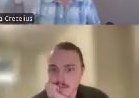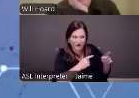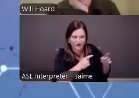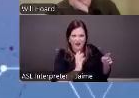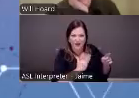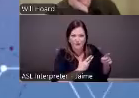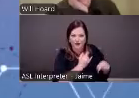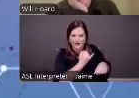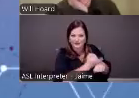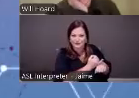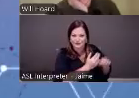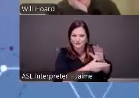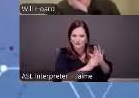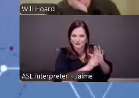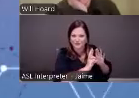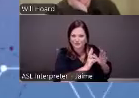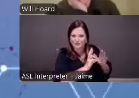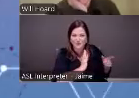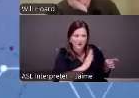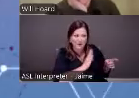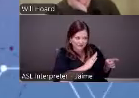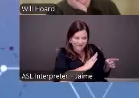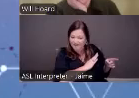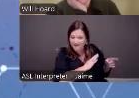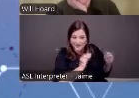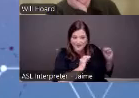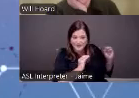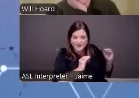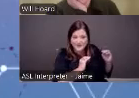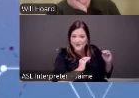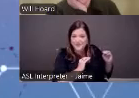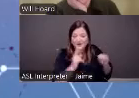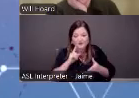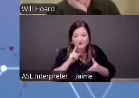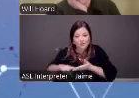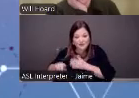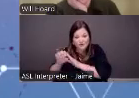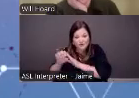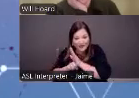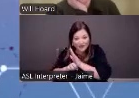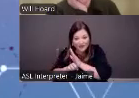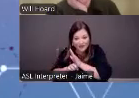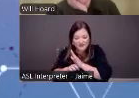to do a research ethics training, the difference was like night and day